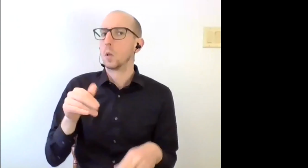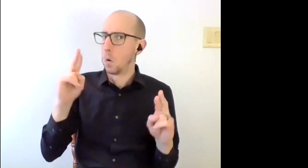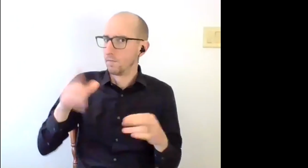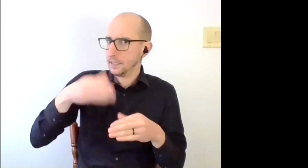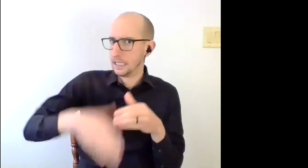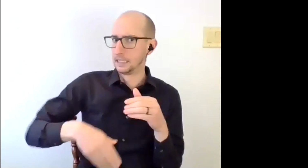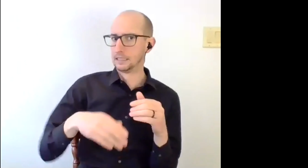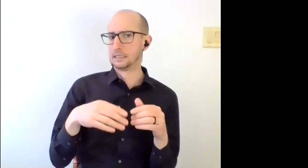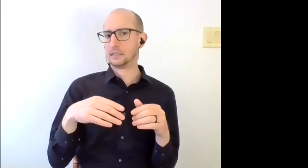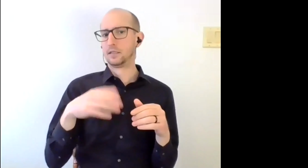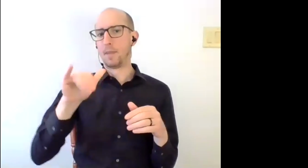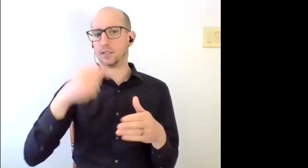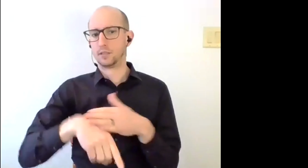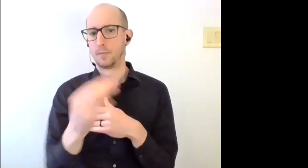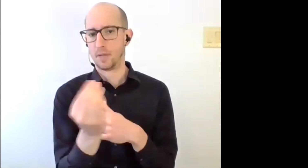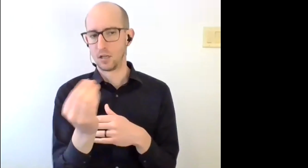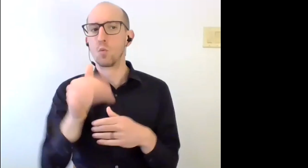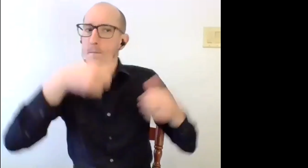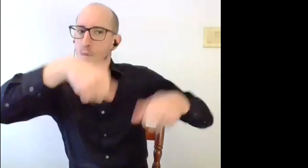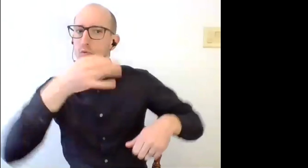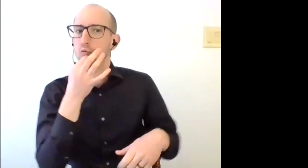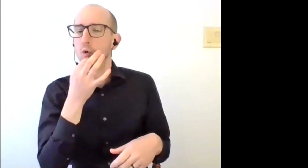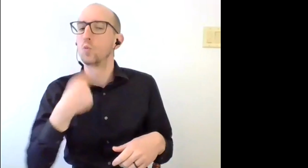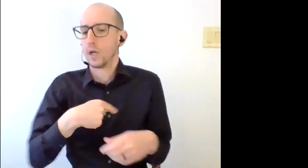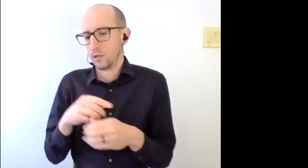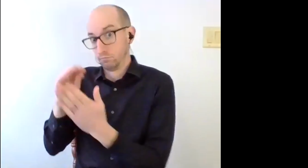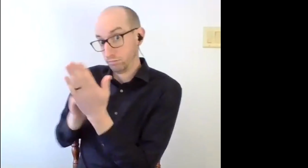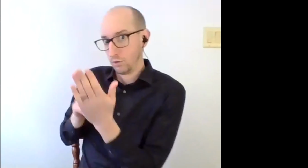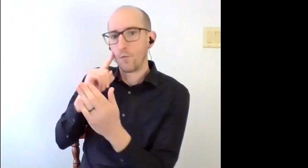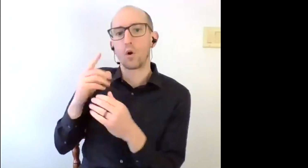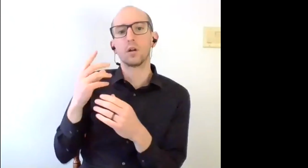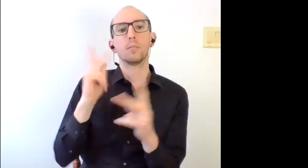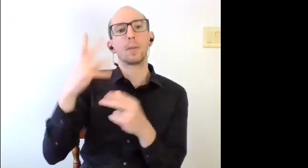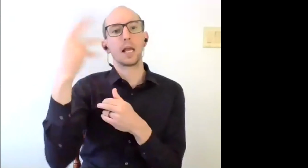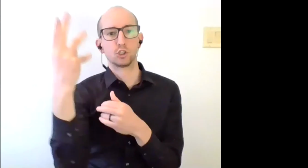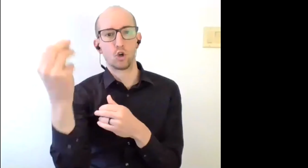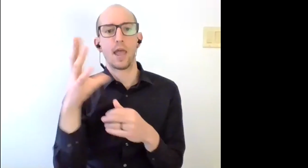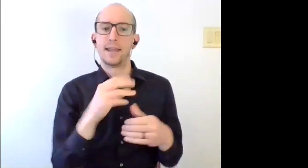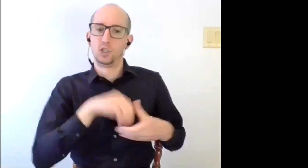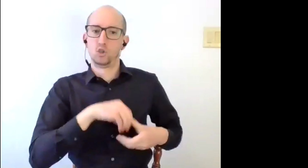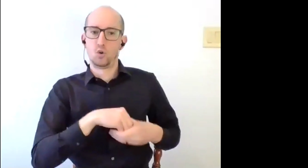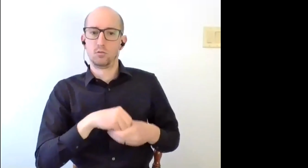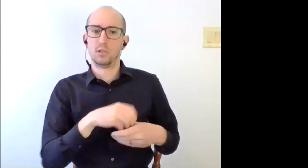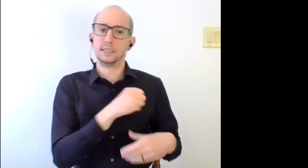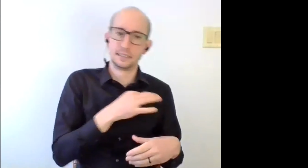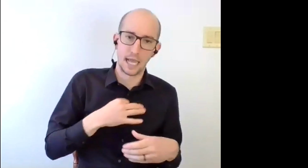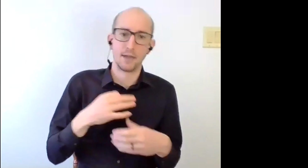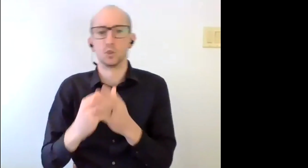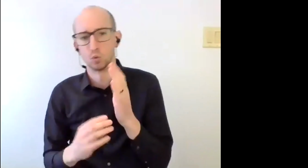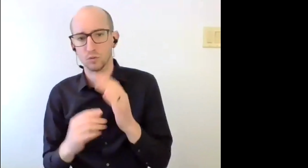working with different departments. We will have that done most likely by Monday and sent off. Tha That will be posted.